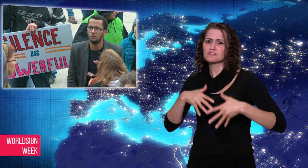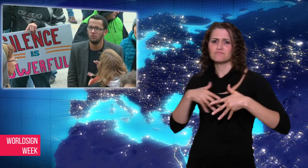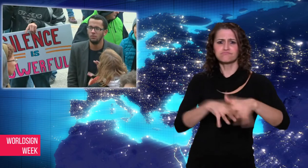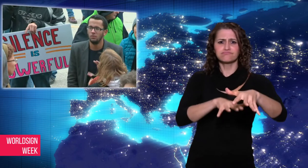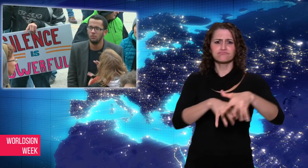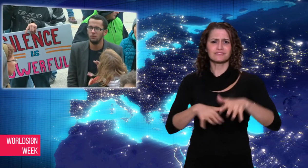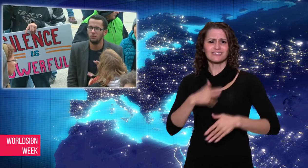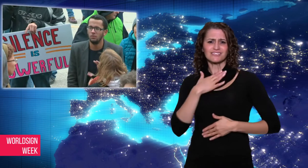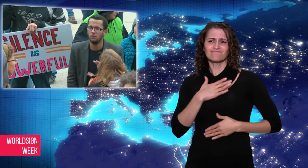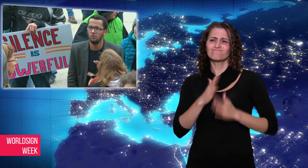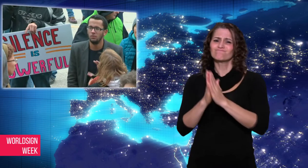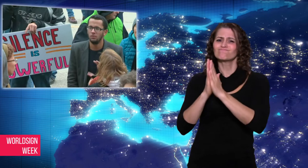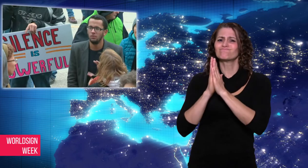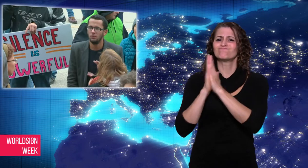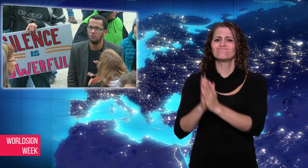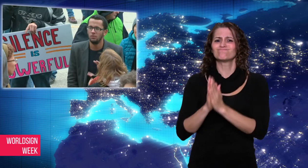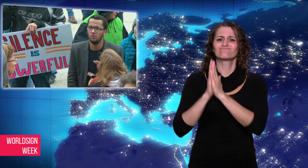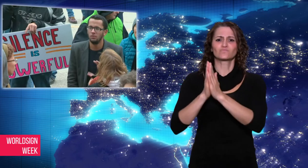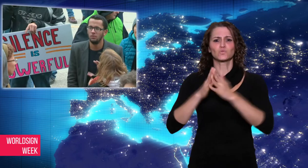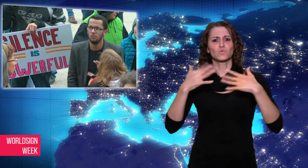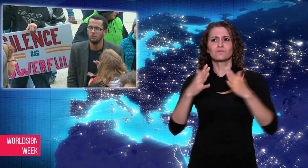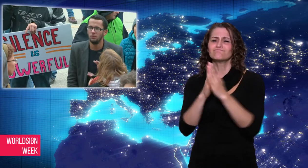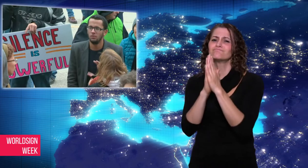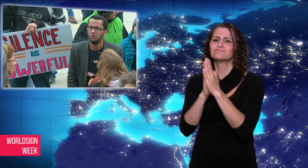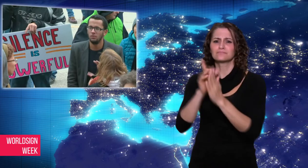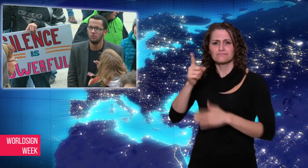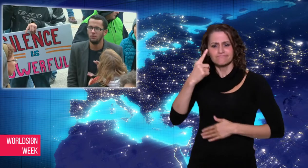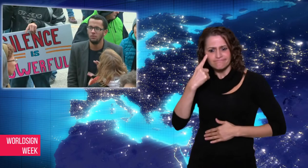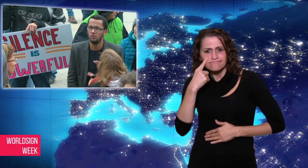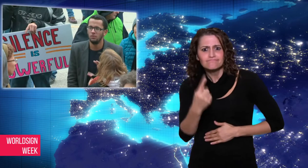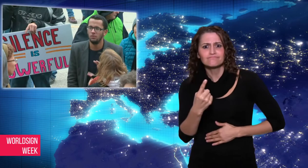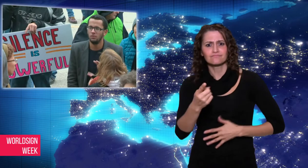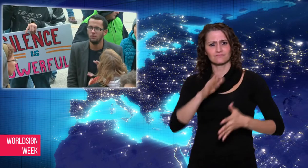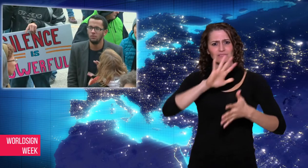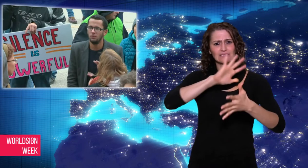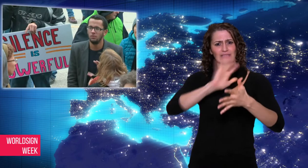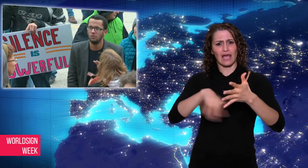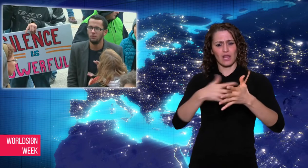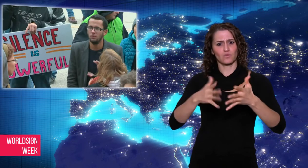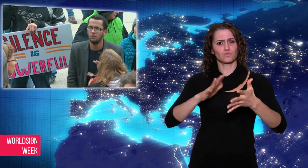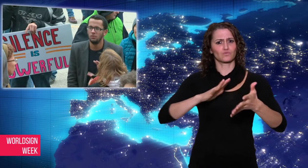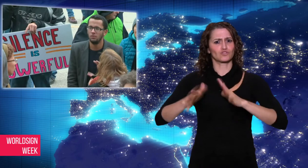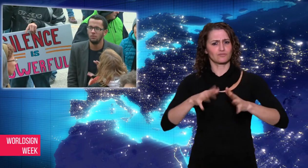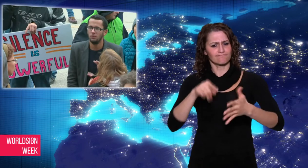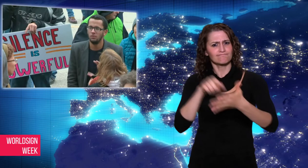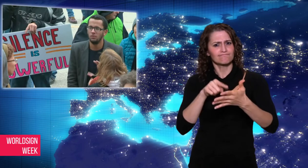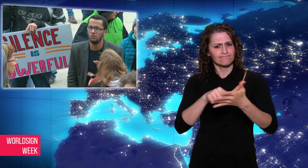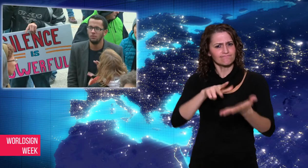stems from the proposed